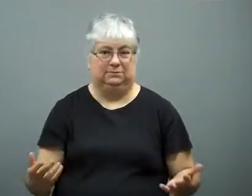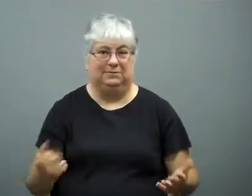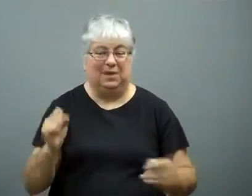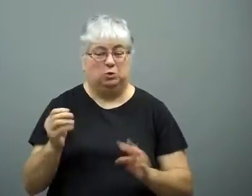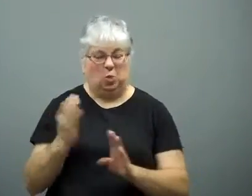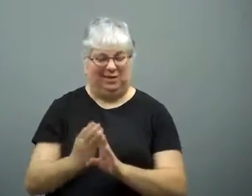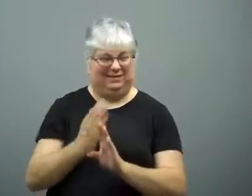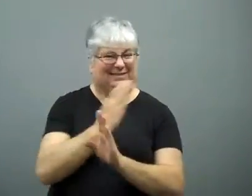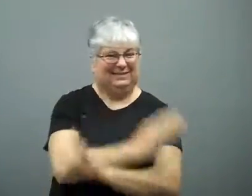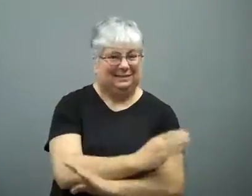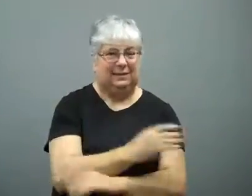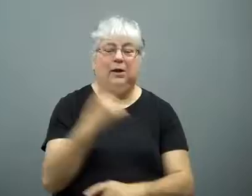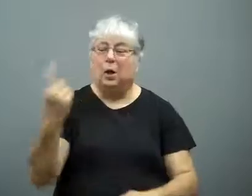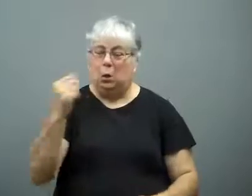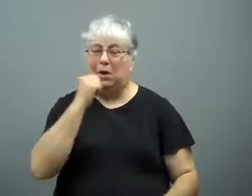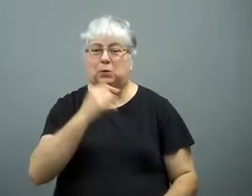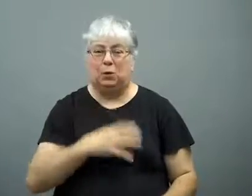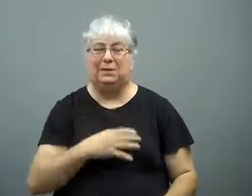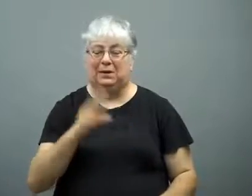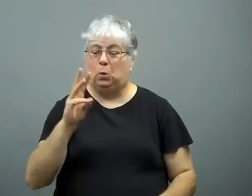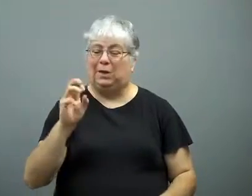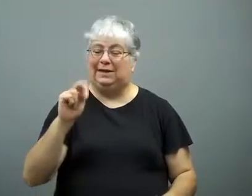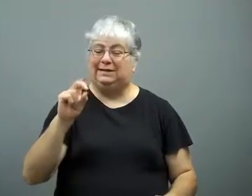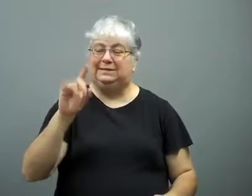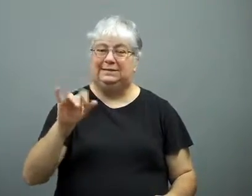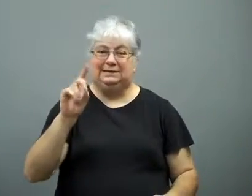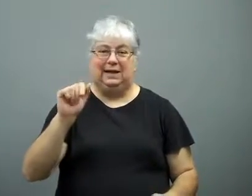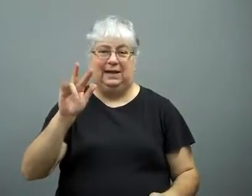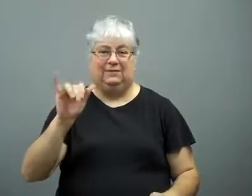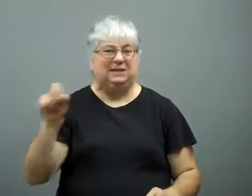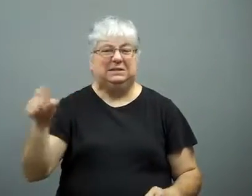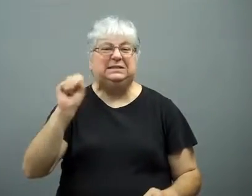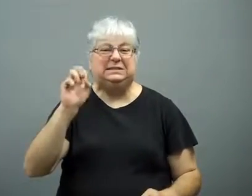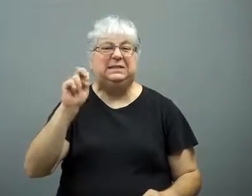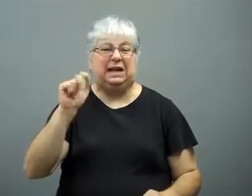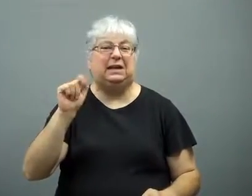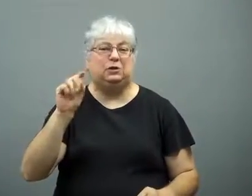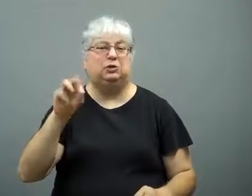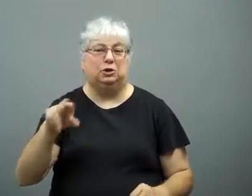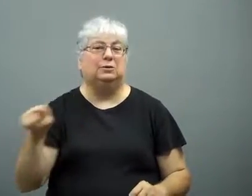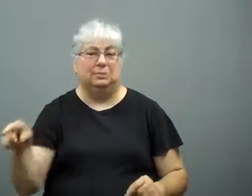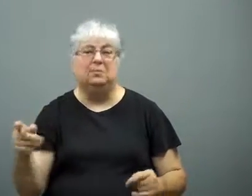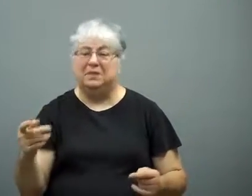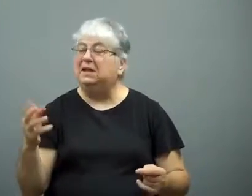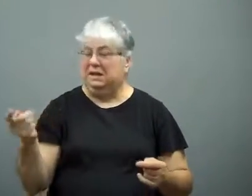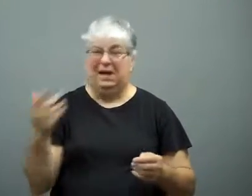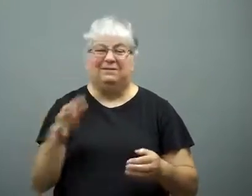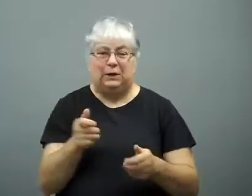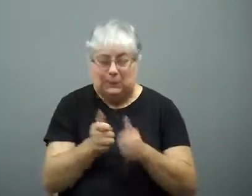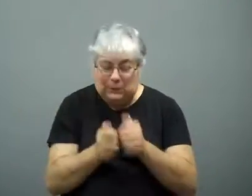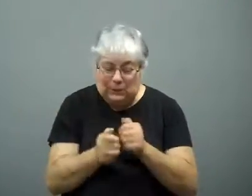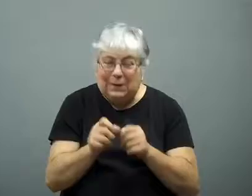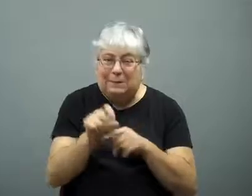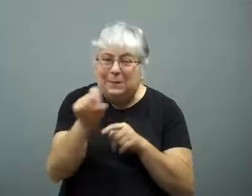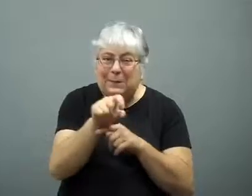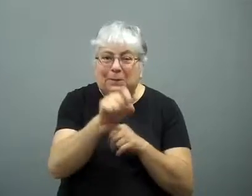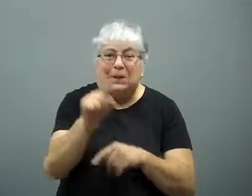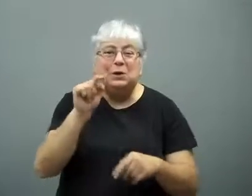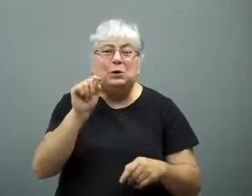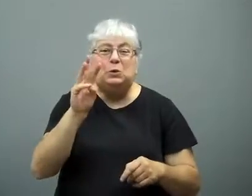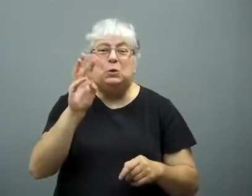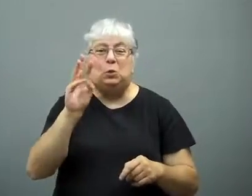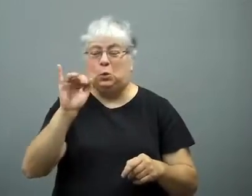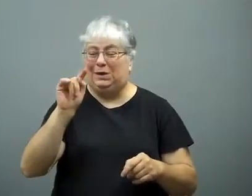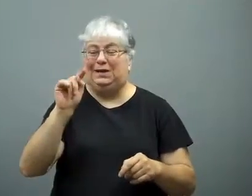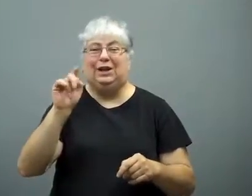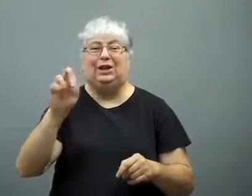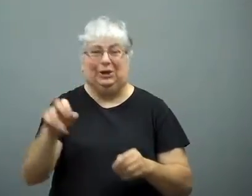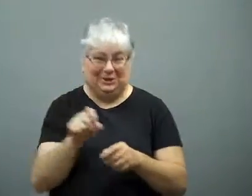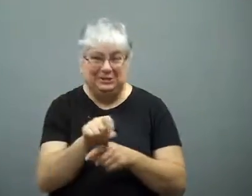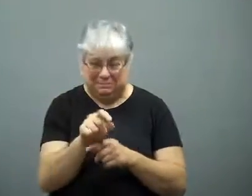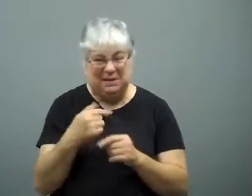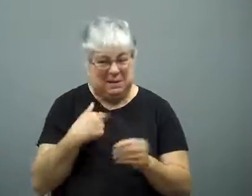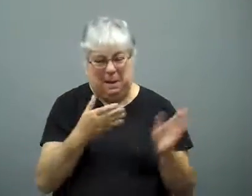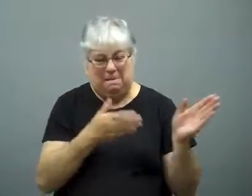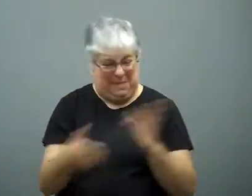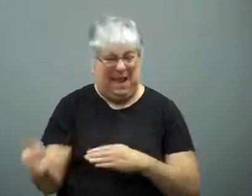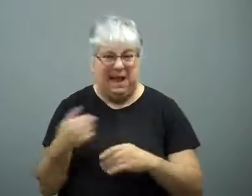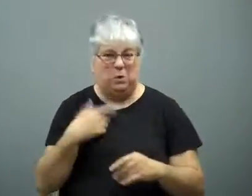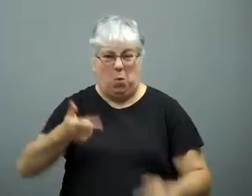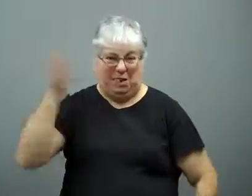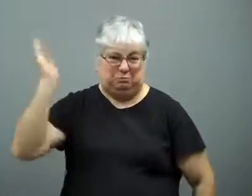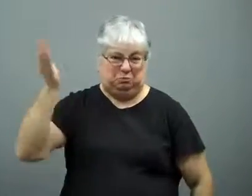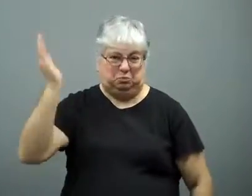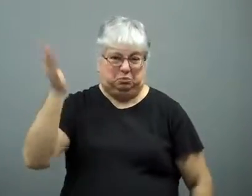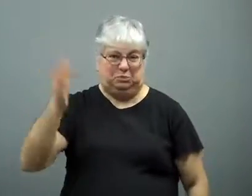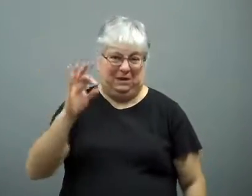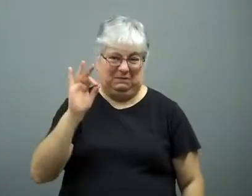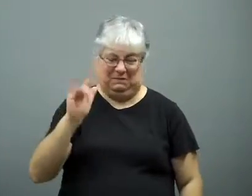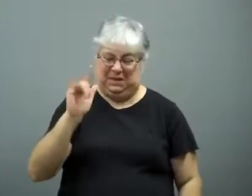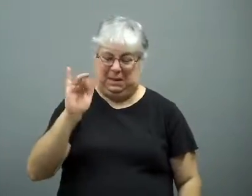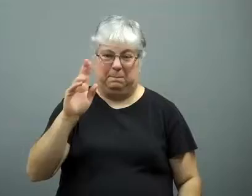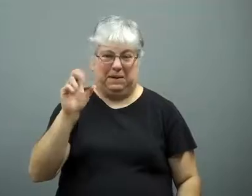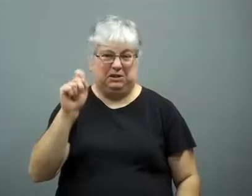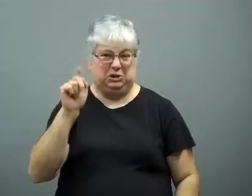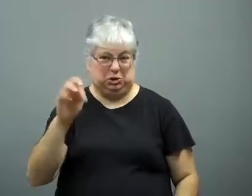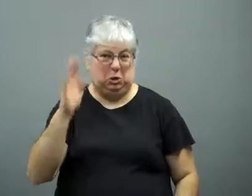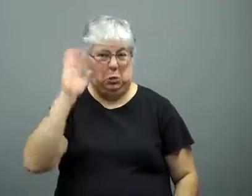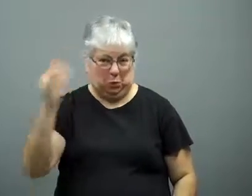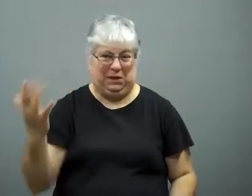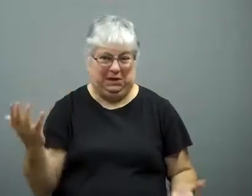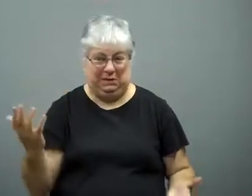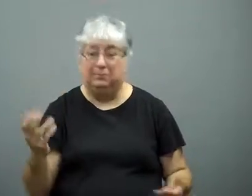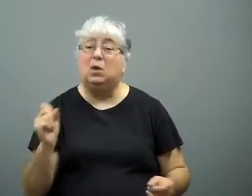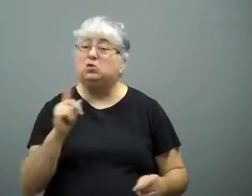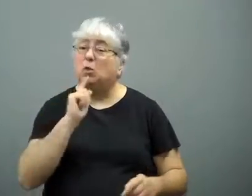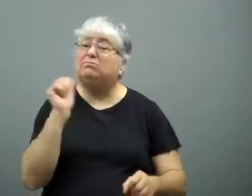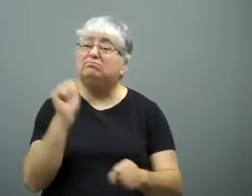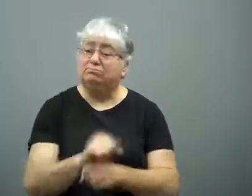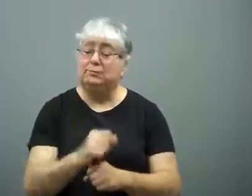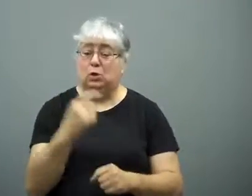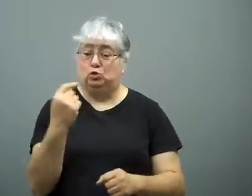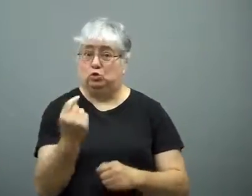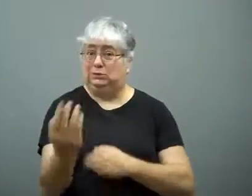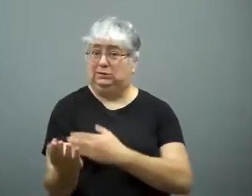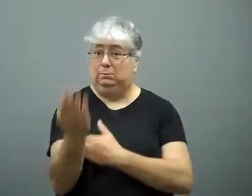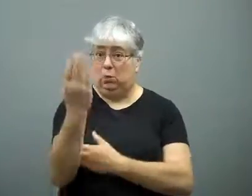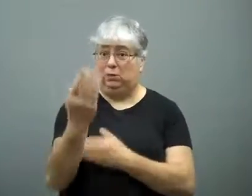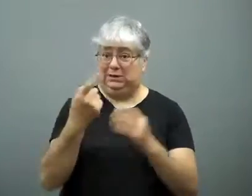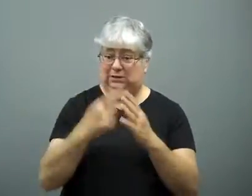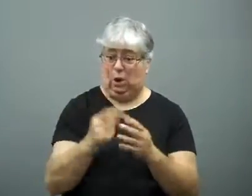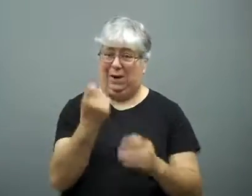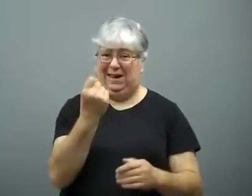So the day before, Senator Wendy Davis tweeted her plans to filibuster it.